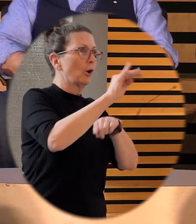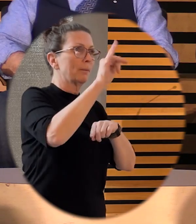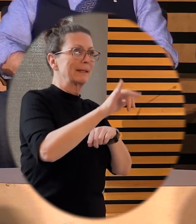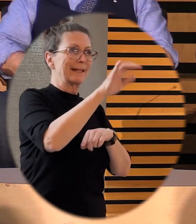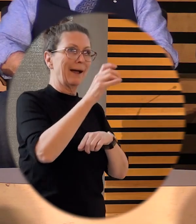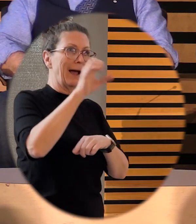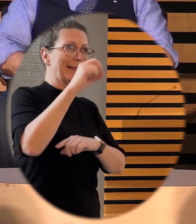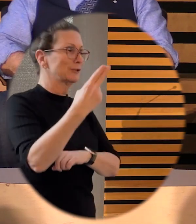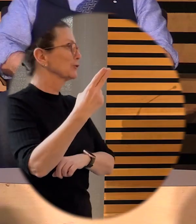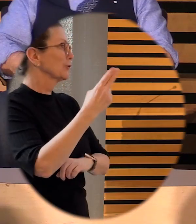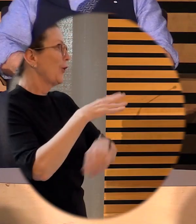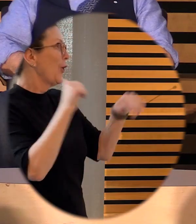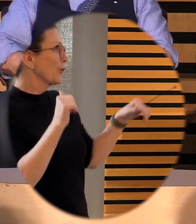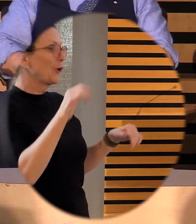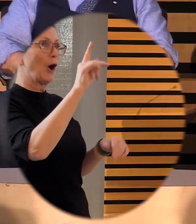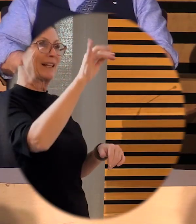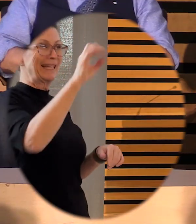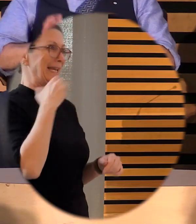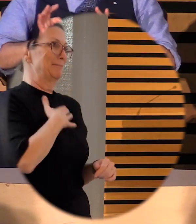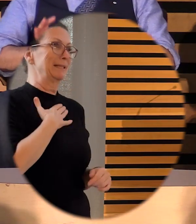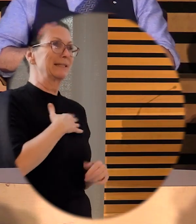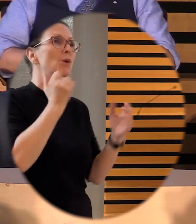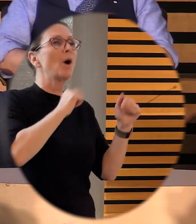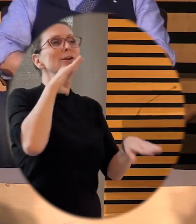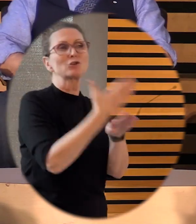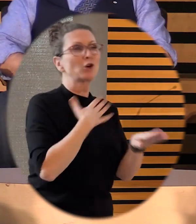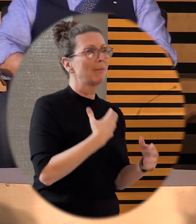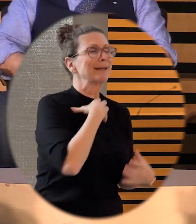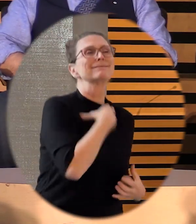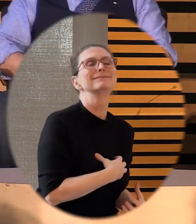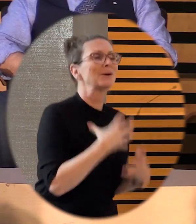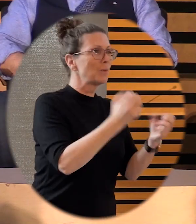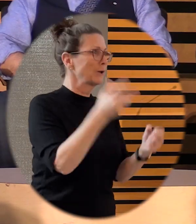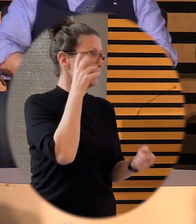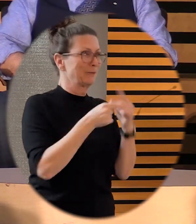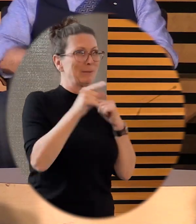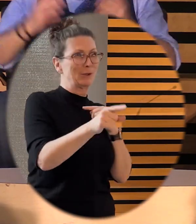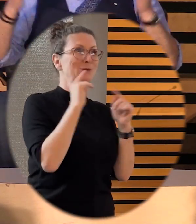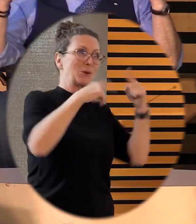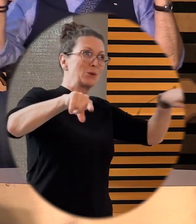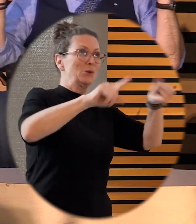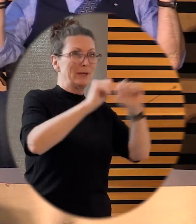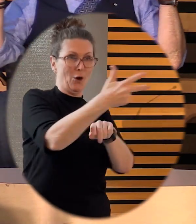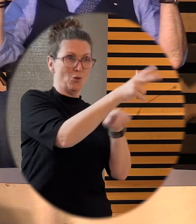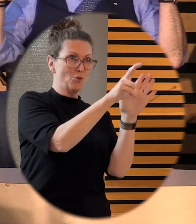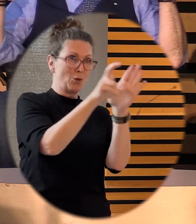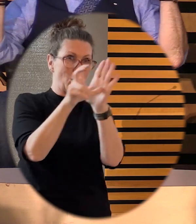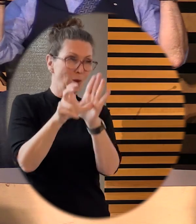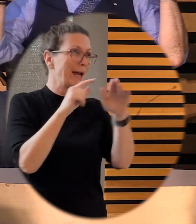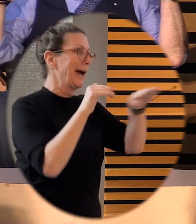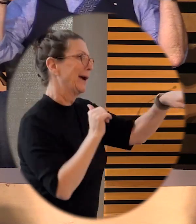Give her a call, Billi. Thank you for that.